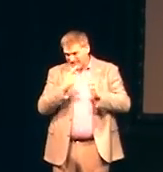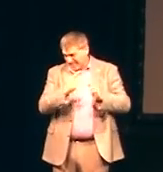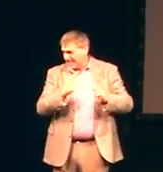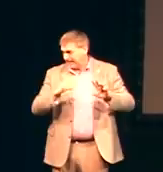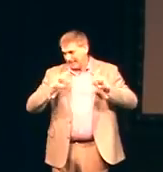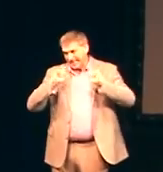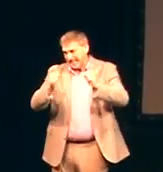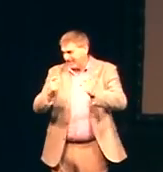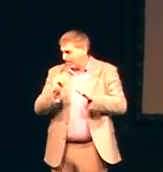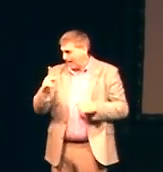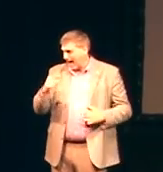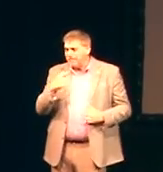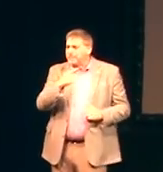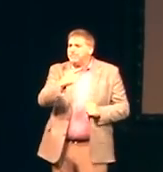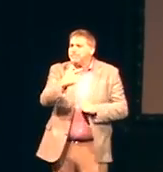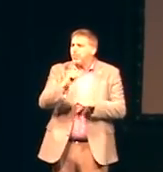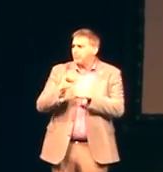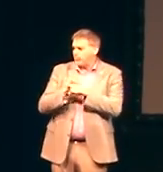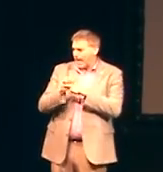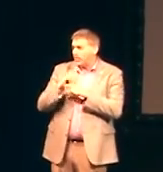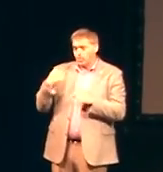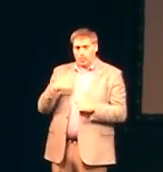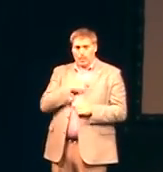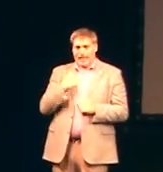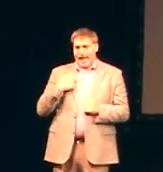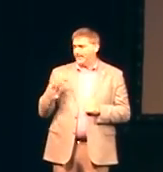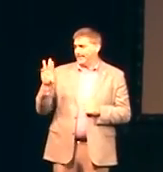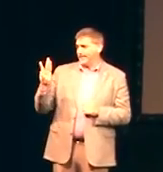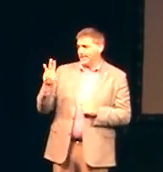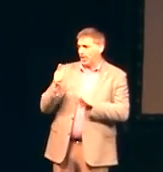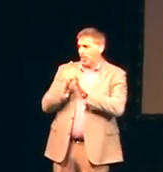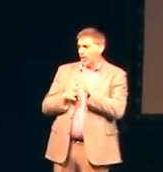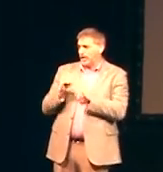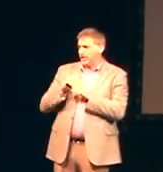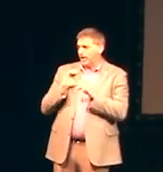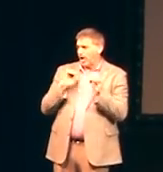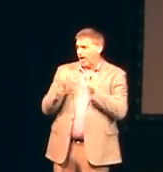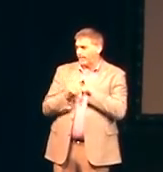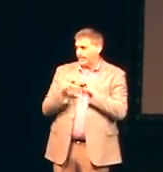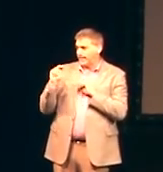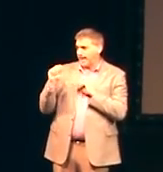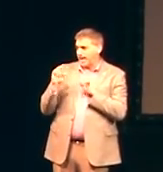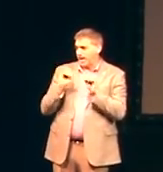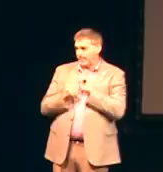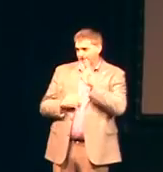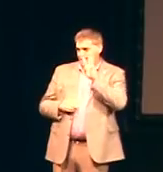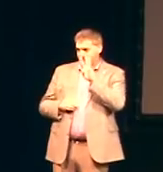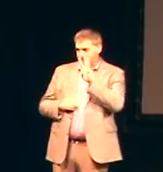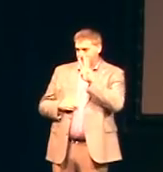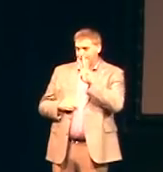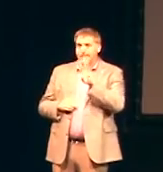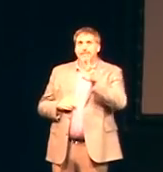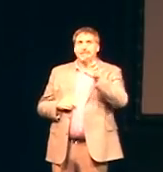is a perfect example, he gives back to the community. We have six attorneys at the NAD